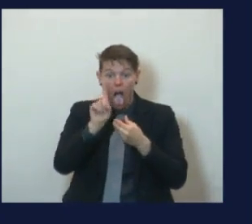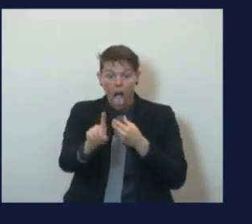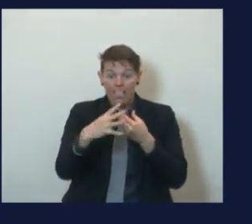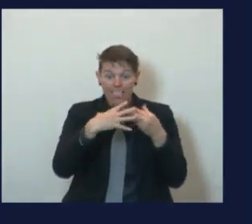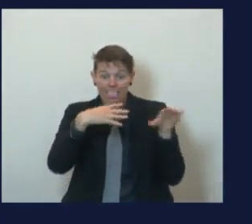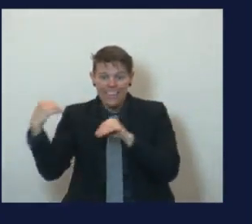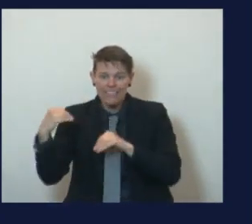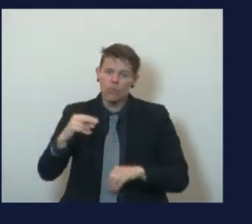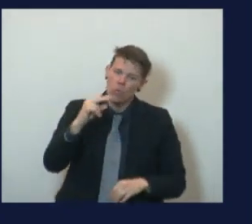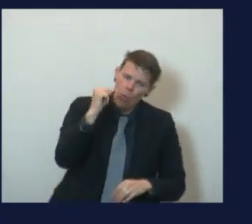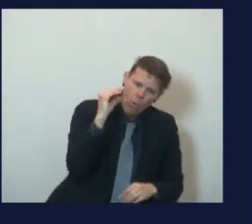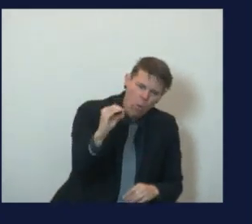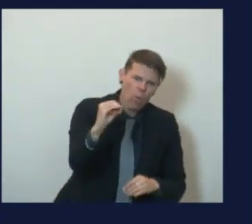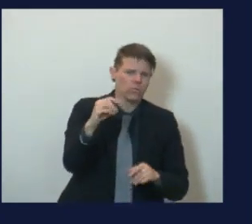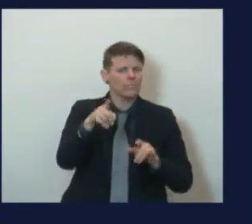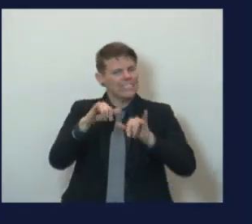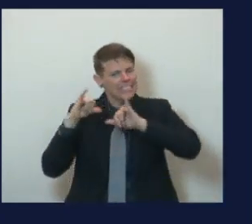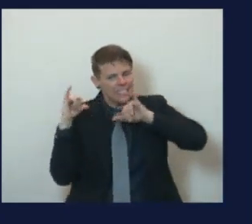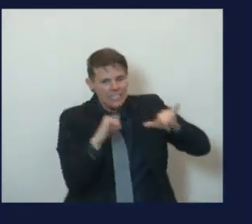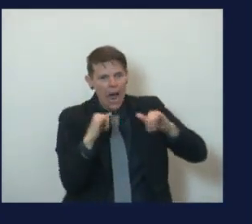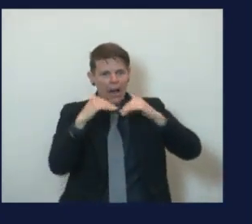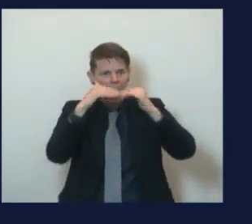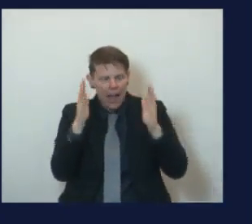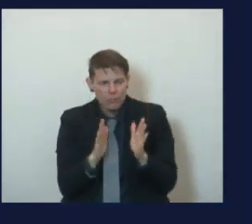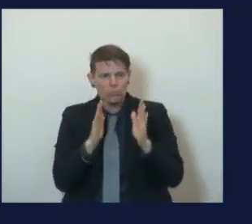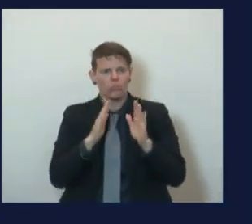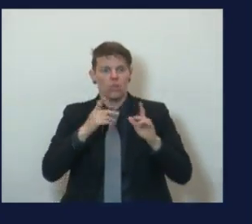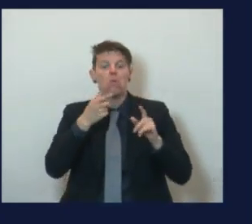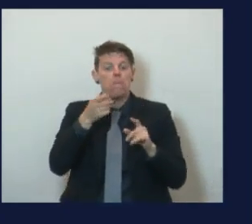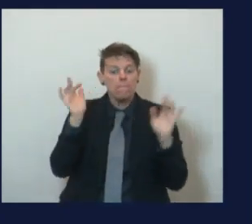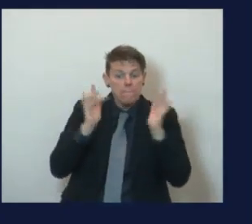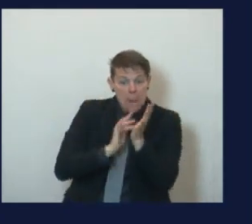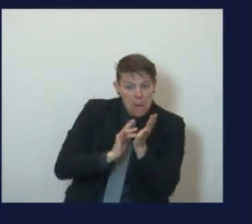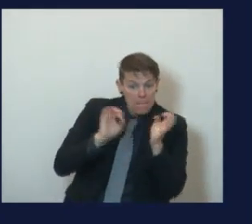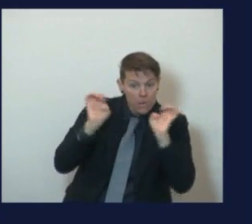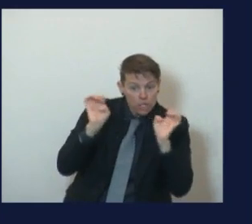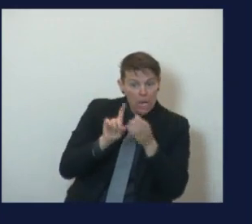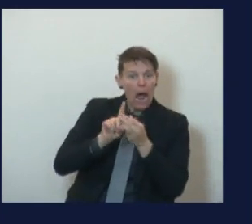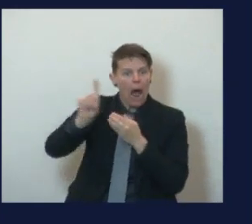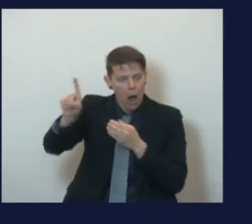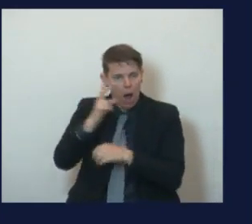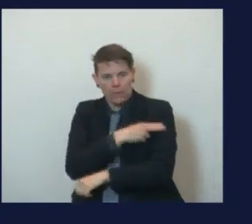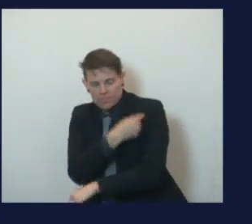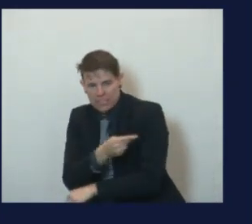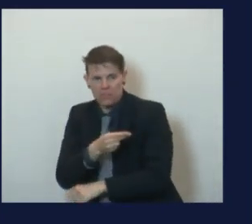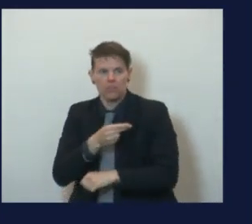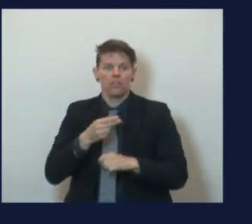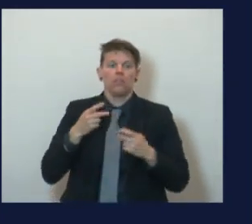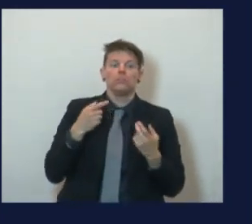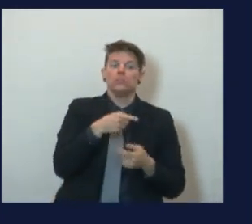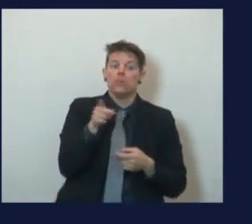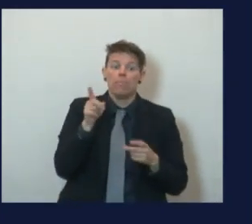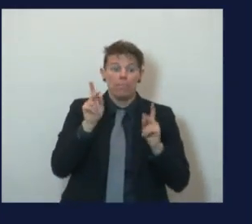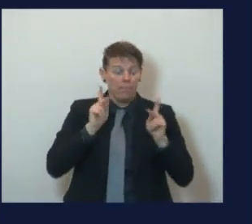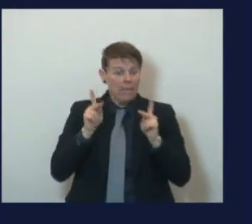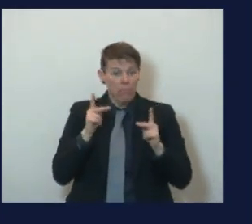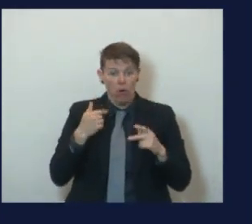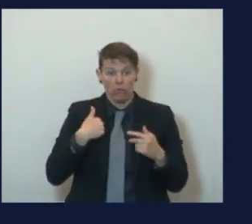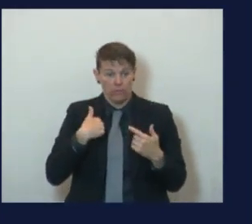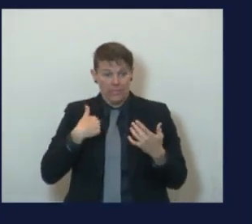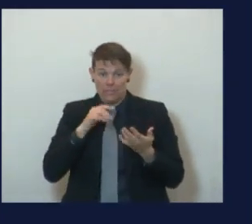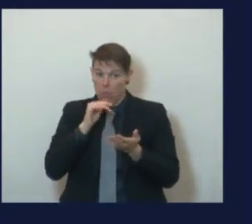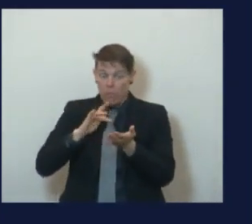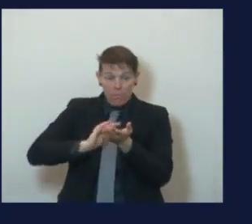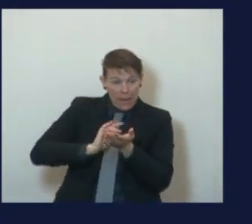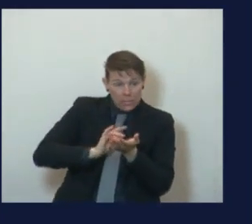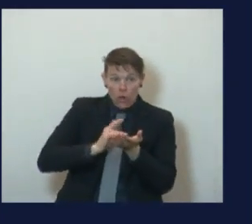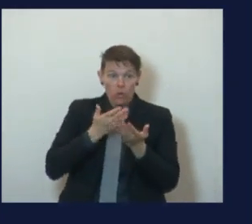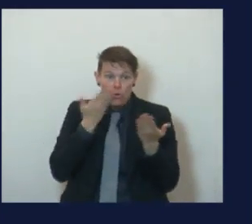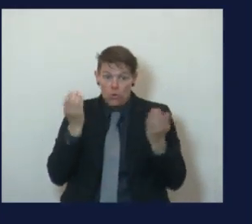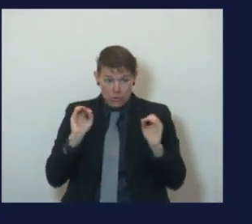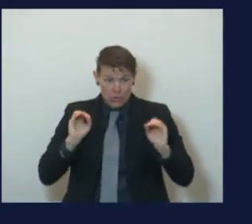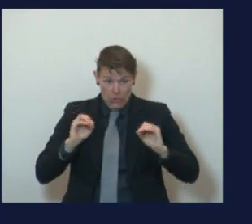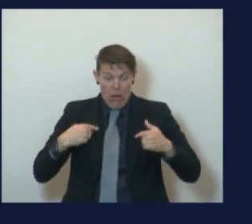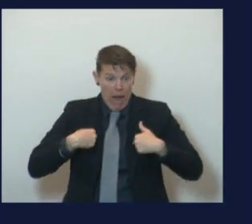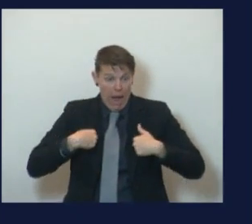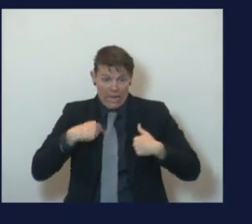OUR EQUIVOCALLY DO NOT GO ANYWHERE WHEN YOU ARE SICK EXCEPT FOR MEDICAL EMERGENCIES, AND I WANT TO DO EVERYTHING WE CAN TO STOP THAT CONFUSION WHERE PEOPLE AREN’T GETTING SEEKING